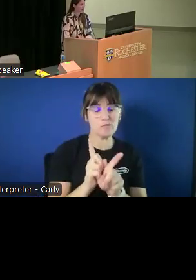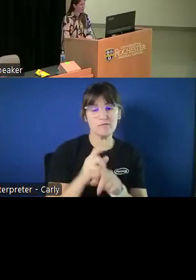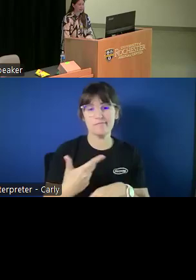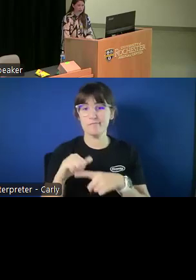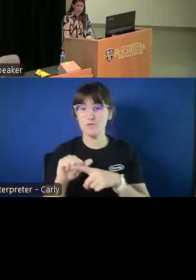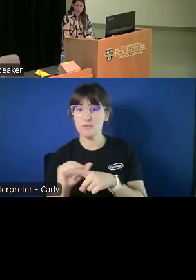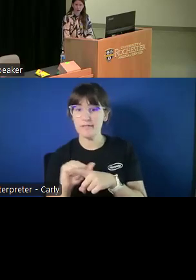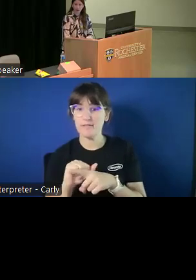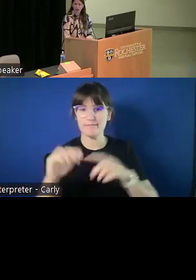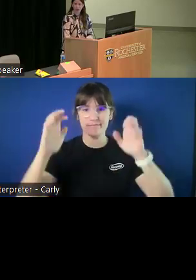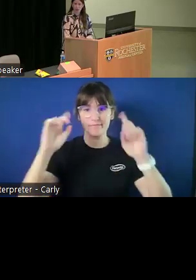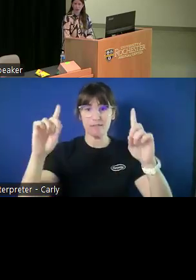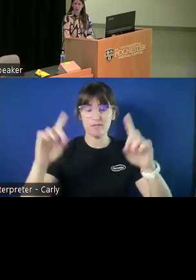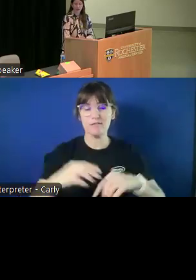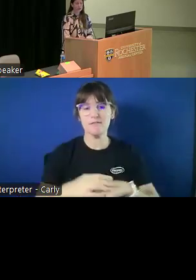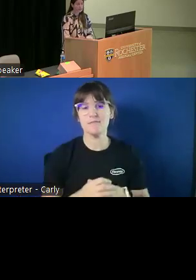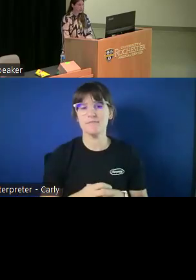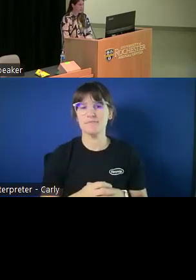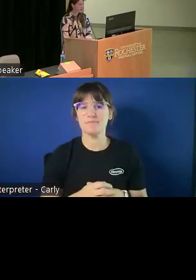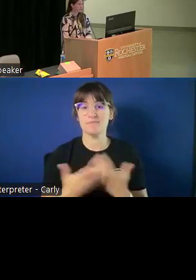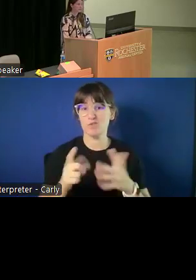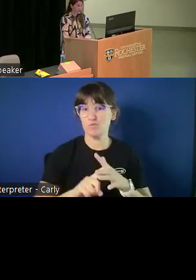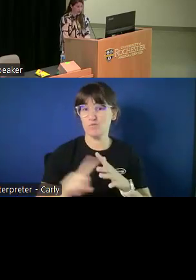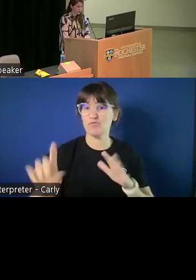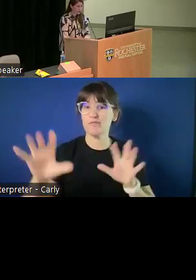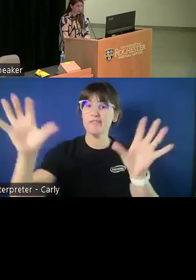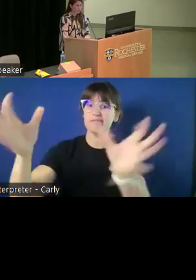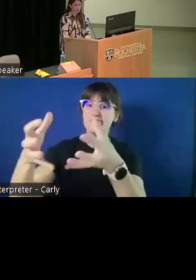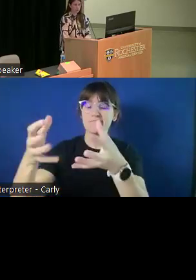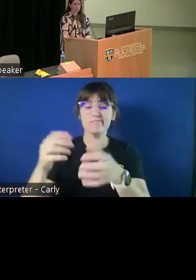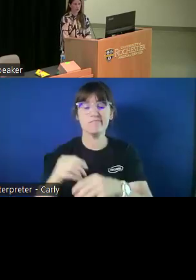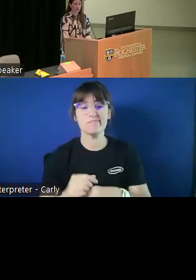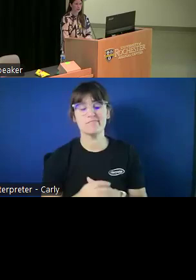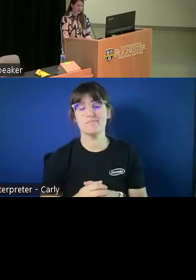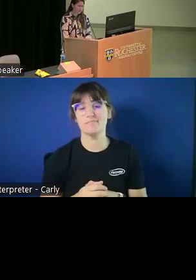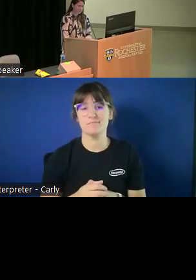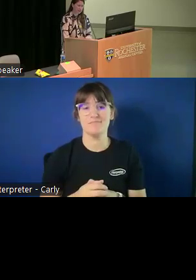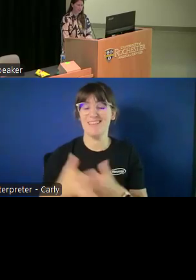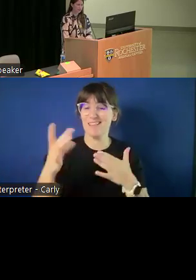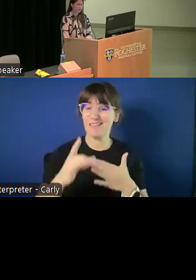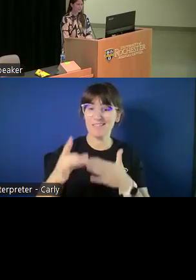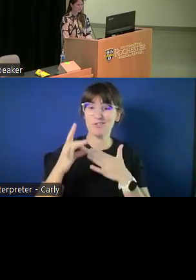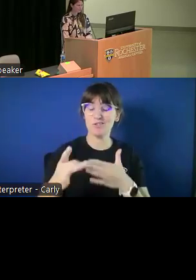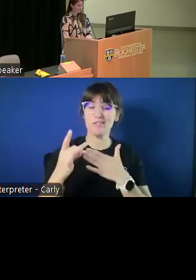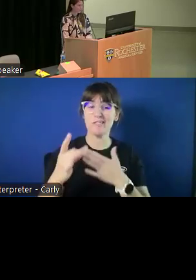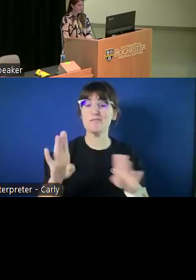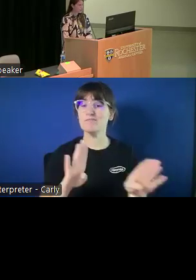and education through retreats that different divisions do through uh leadership behaviors